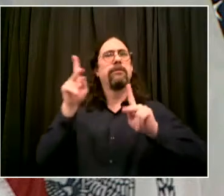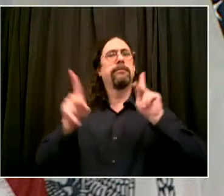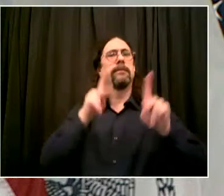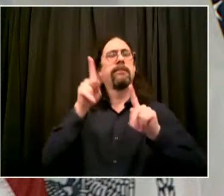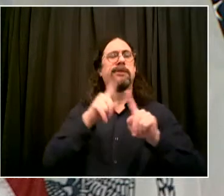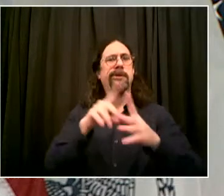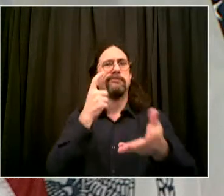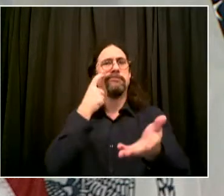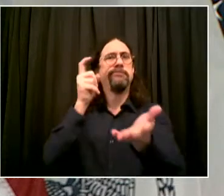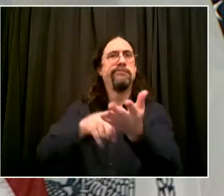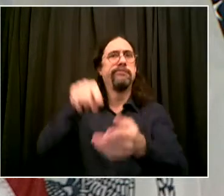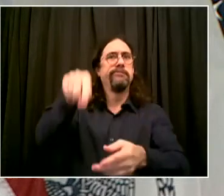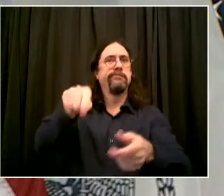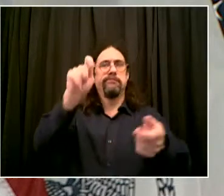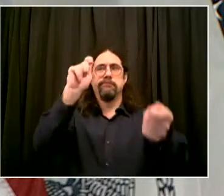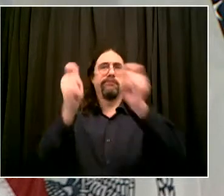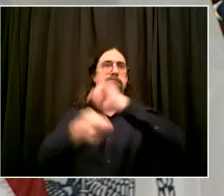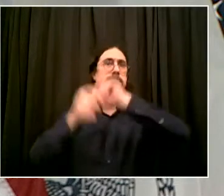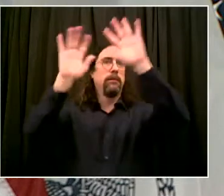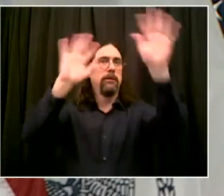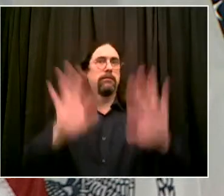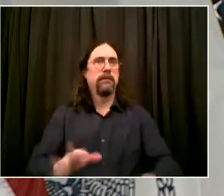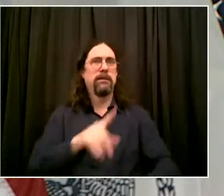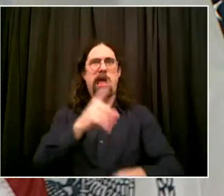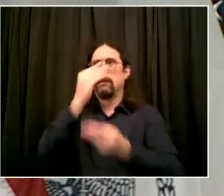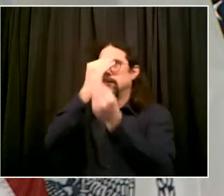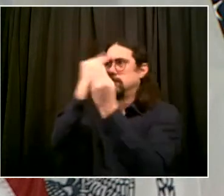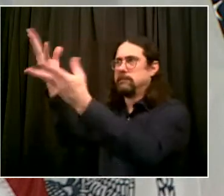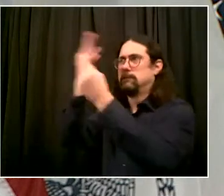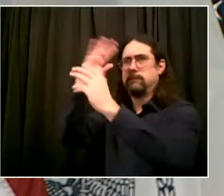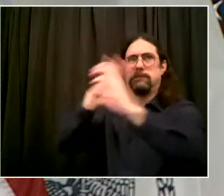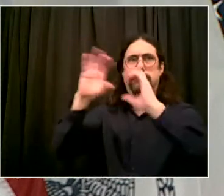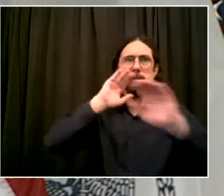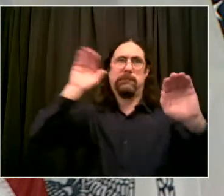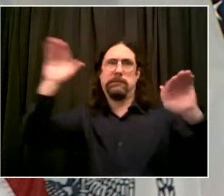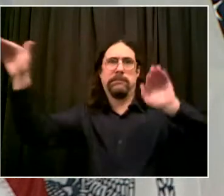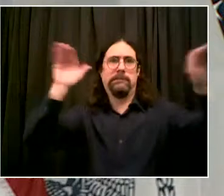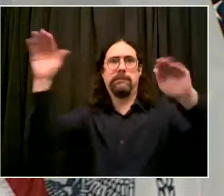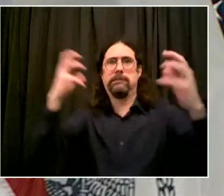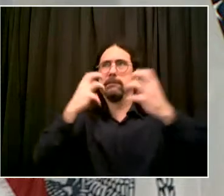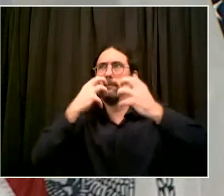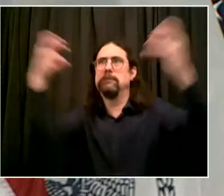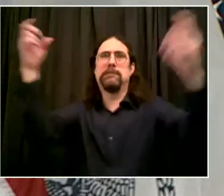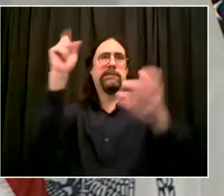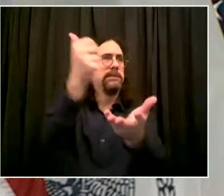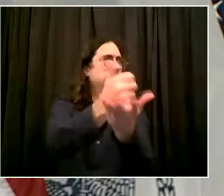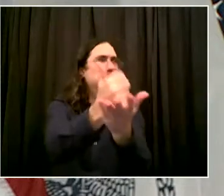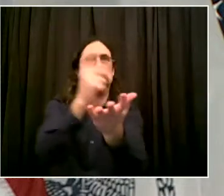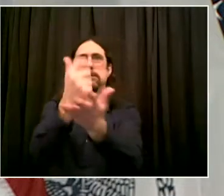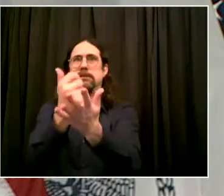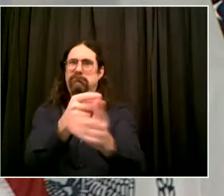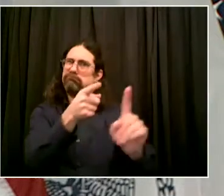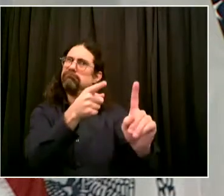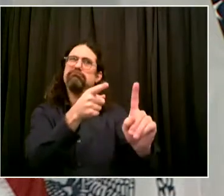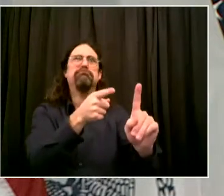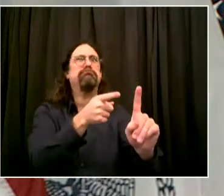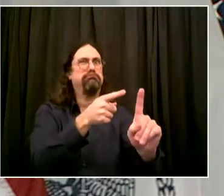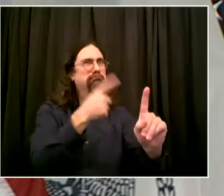THEN LEADING THE WAY IN TTMERS S F O SHOWING US WE HAD TOOLS TO